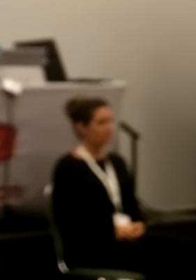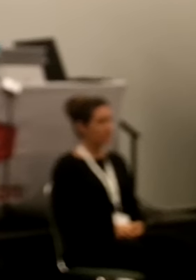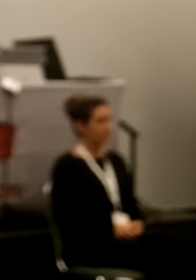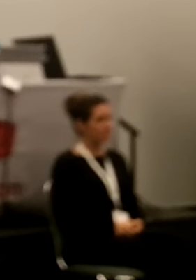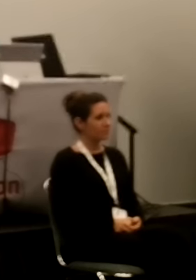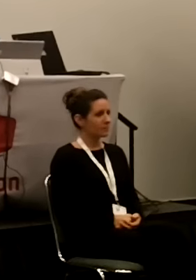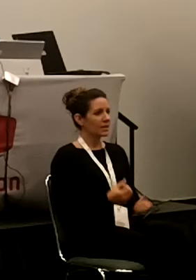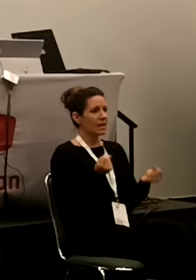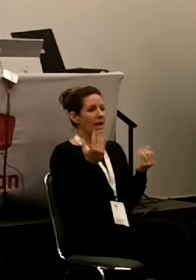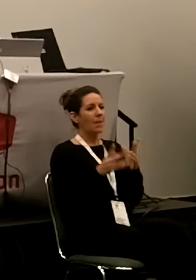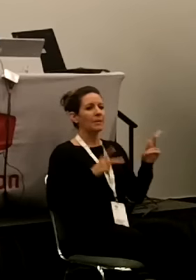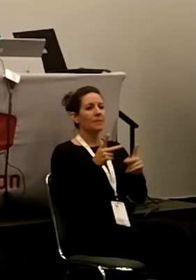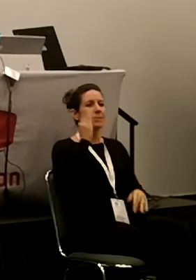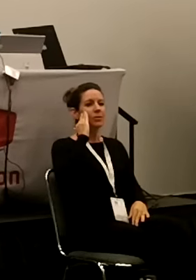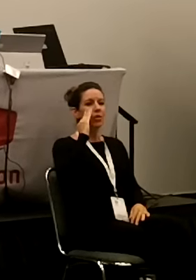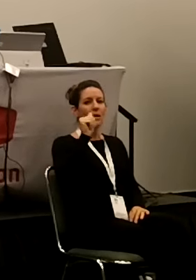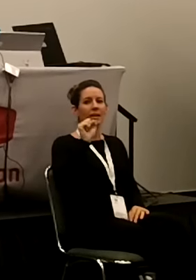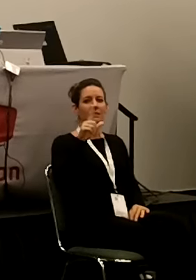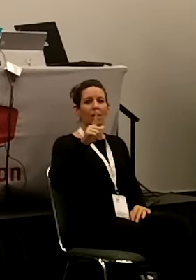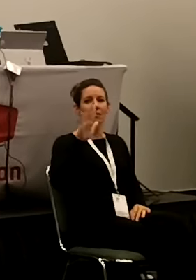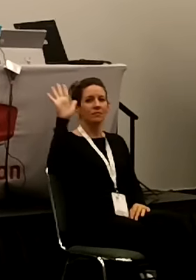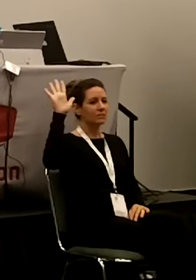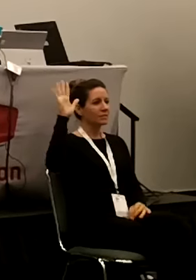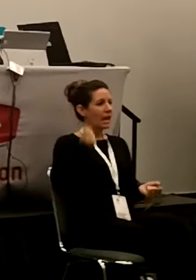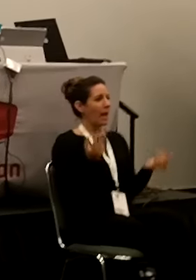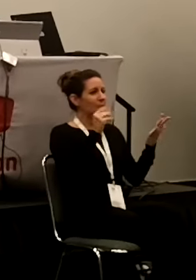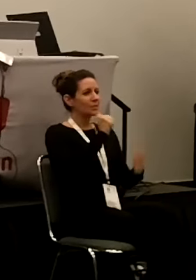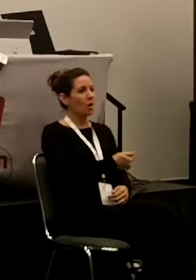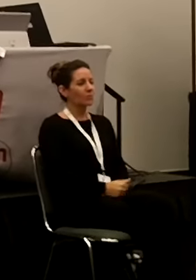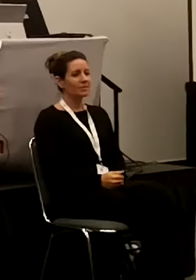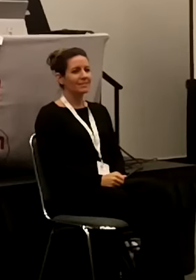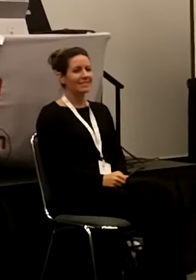How many people here know ASL? How many don't?